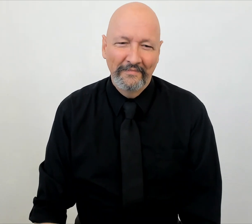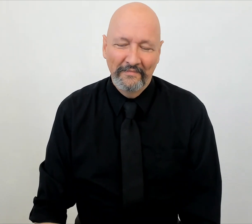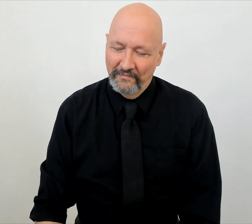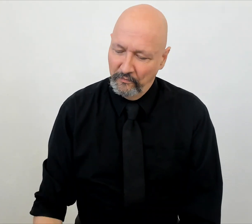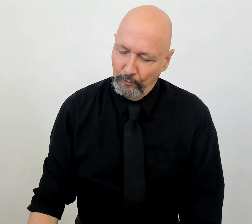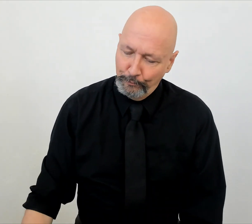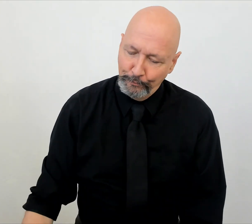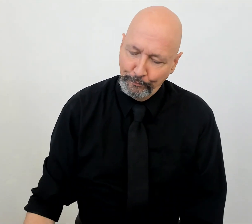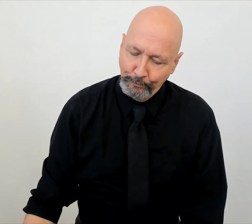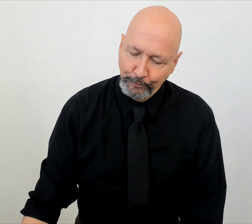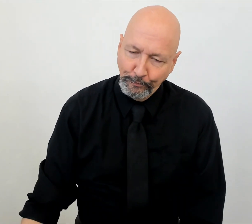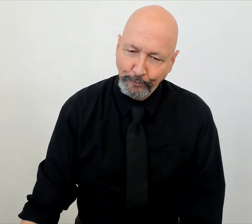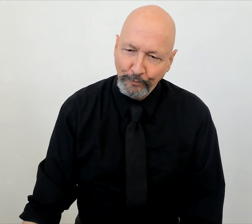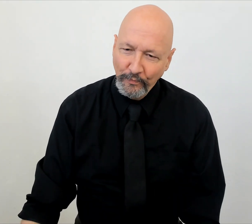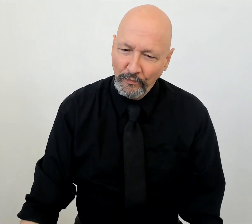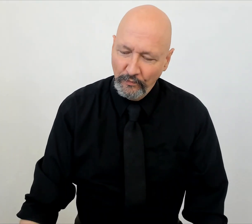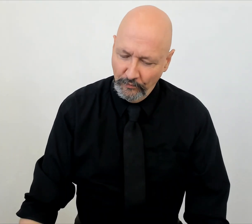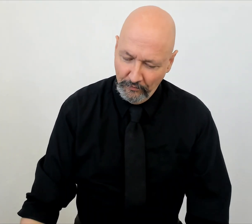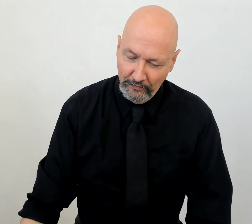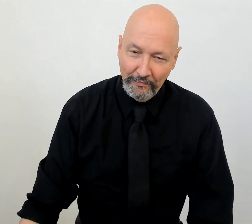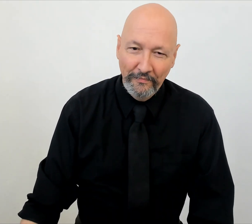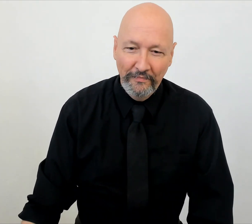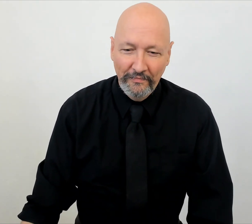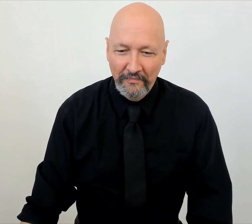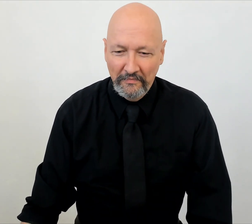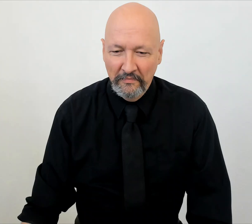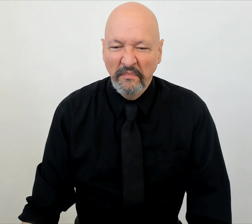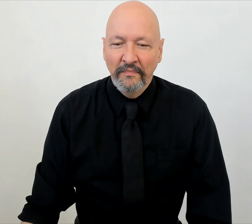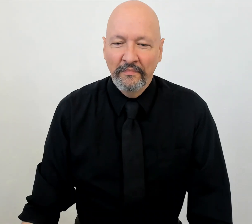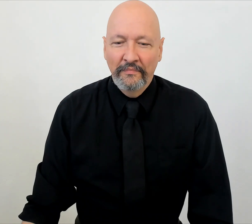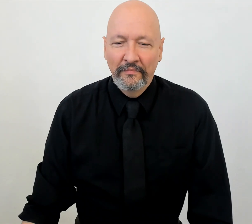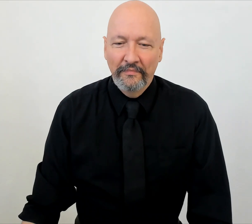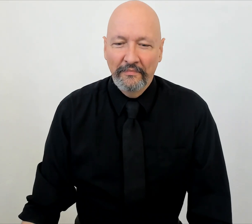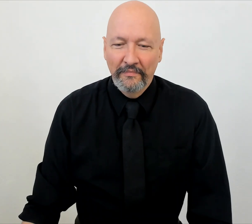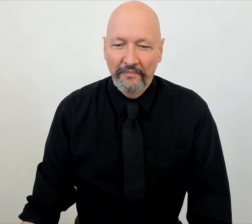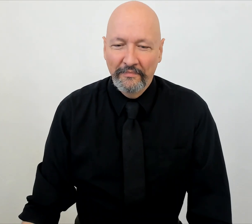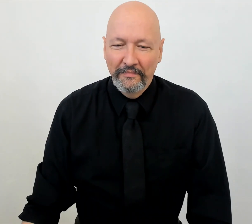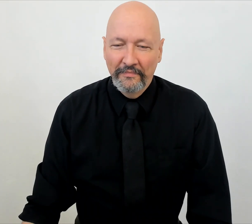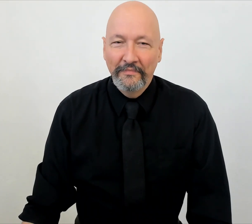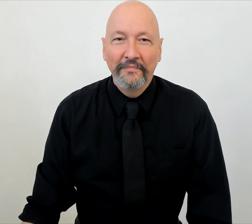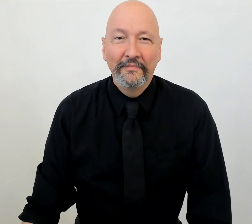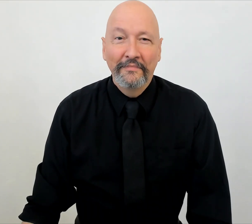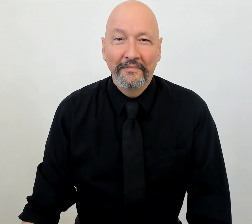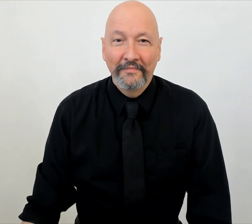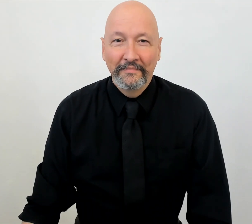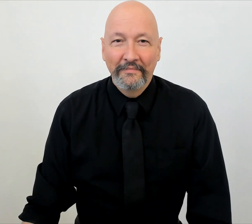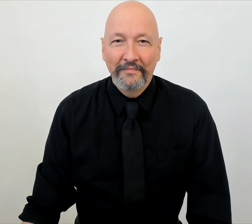Take care! See you later! Lifeprint.com/donate